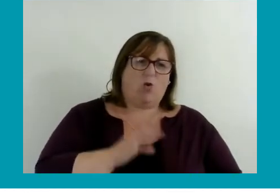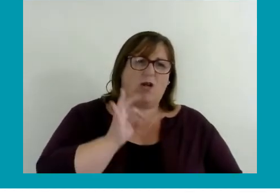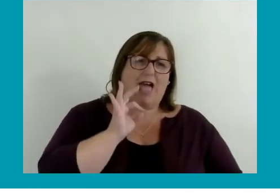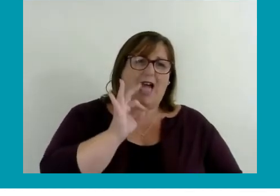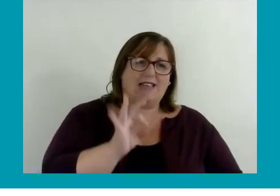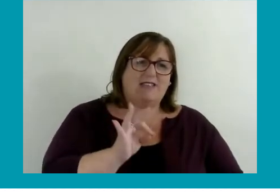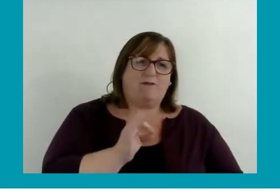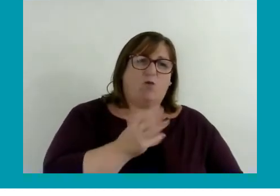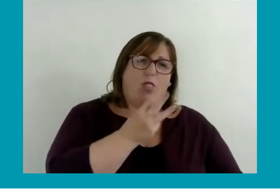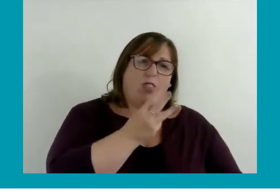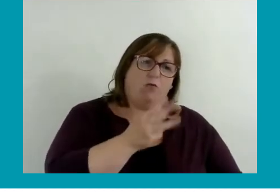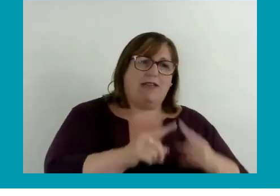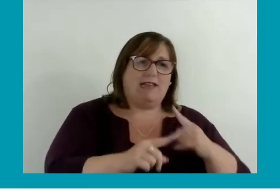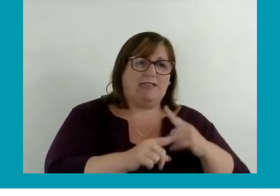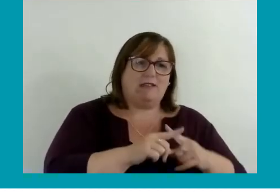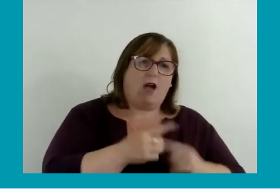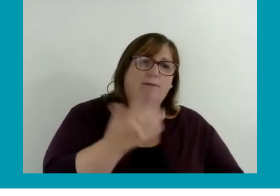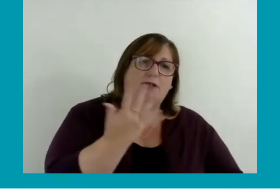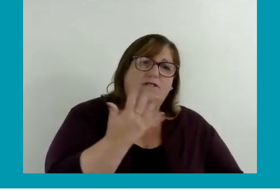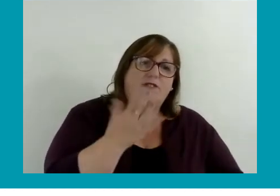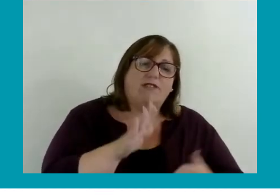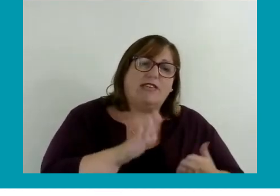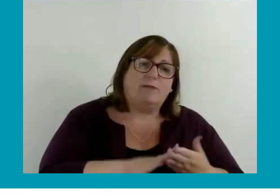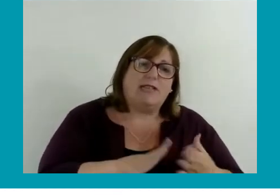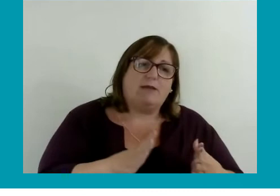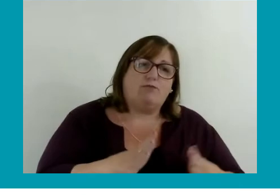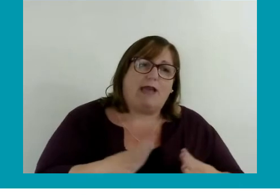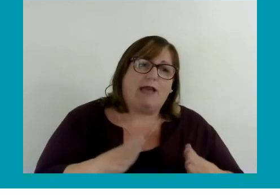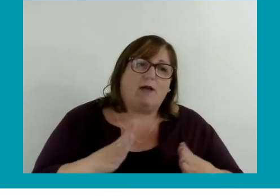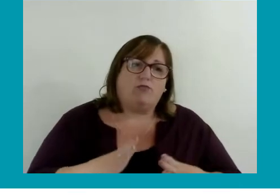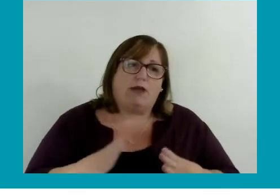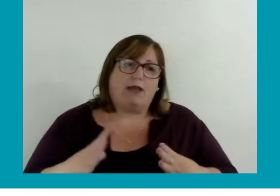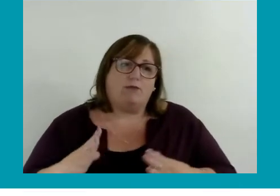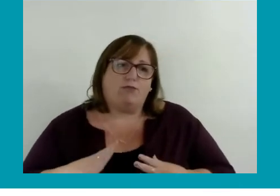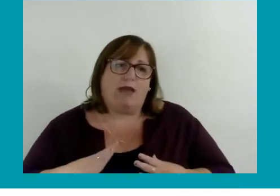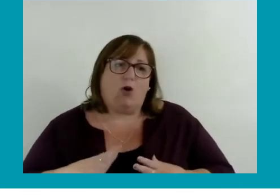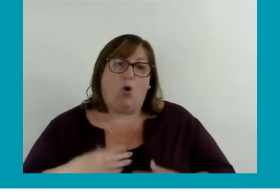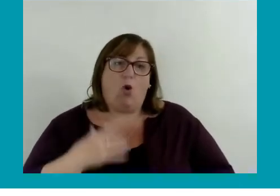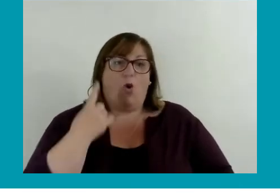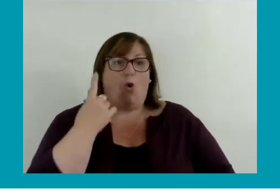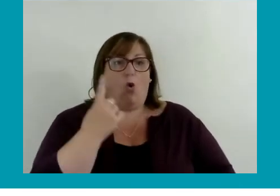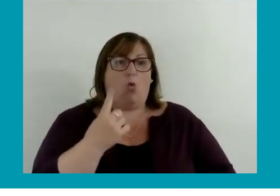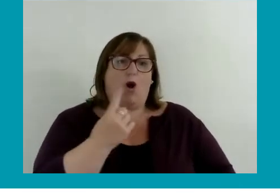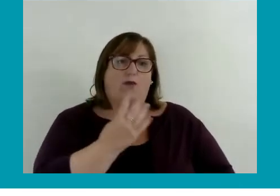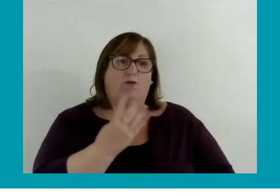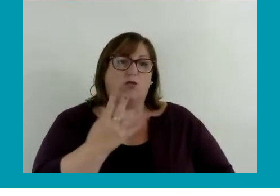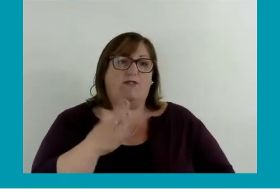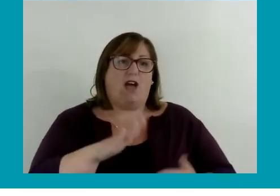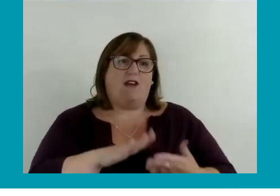or as a 45-minute block whatever works best for you and i found because i stood